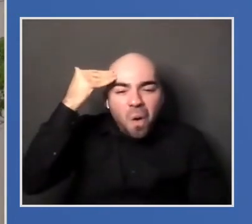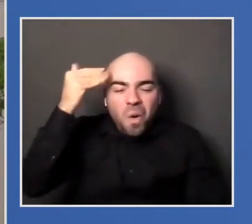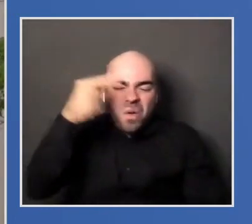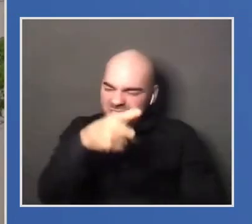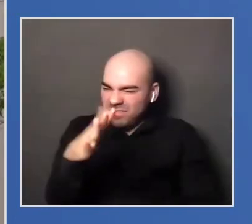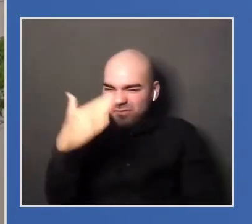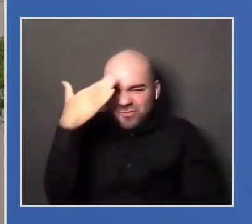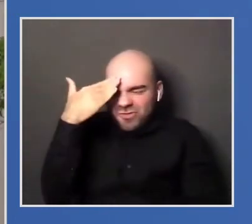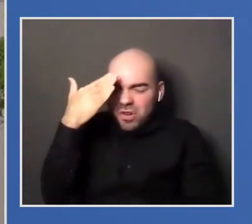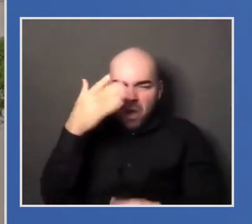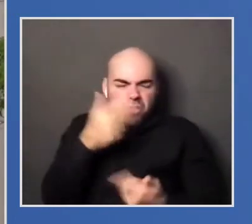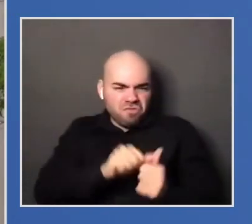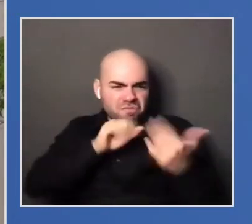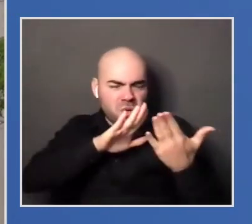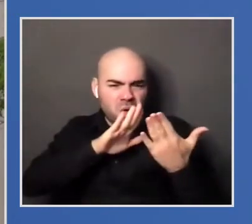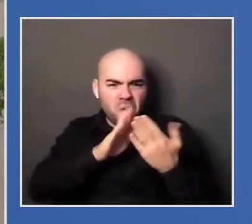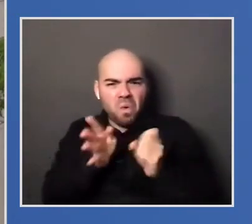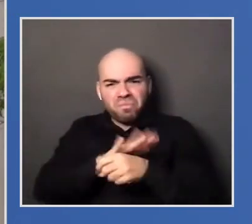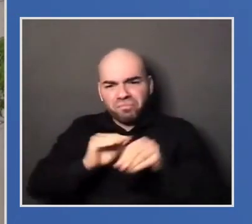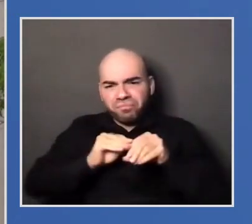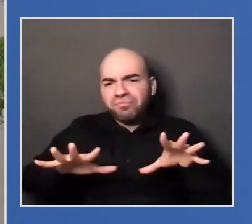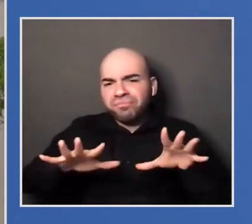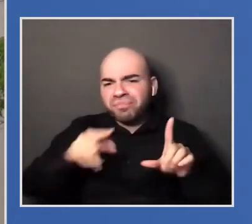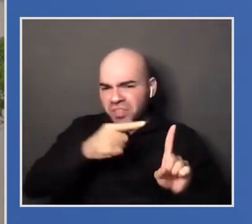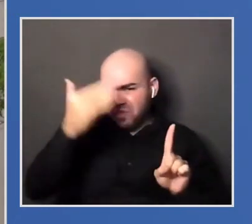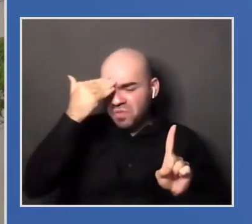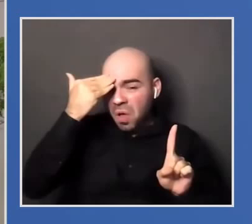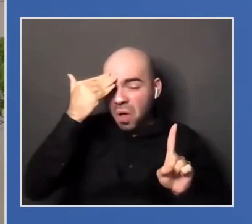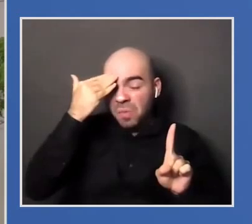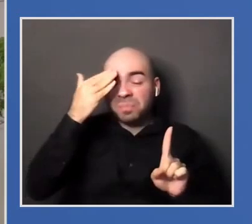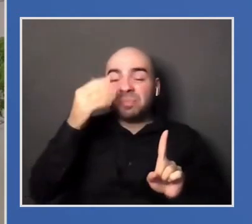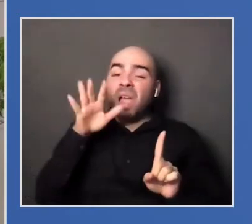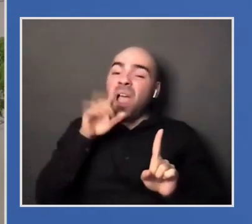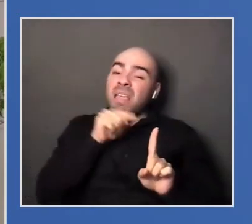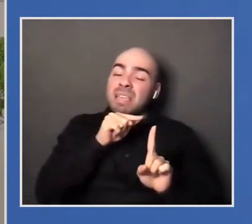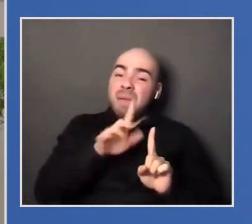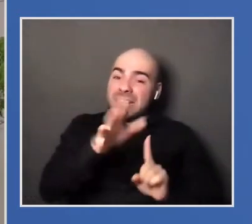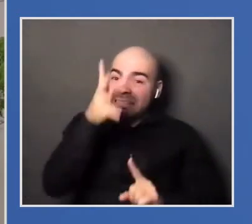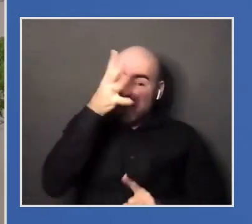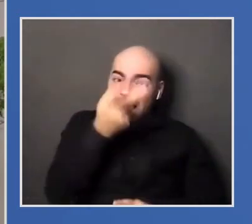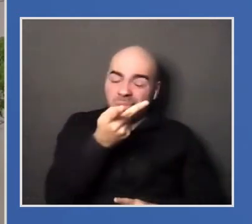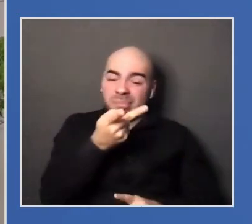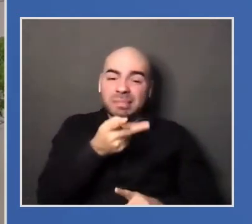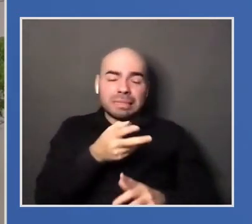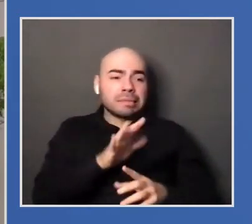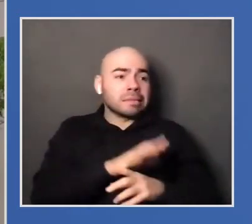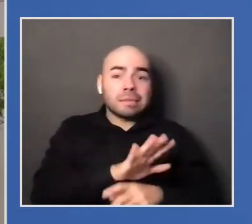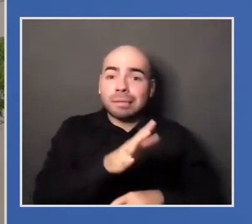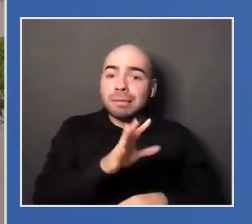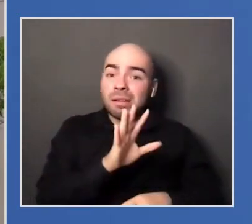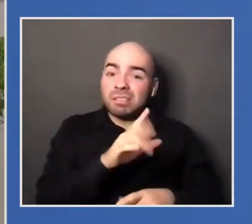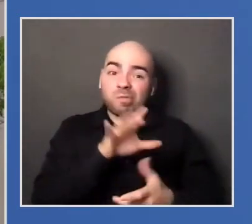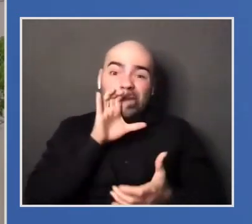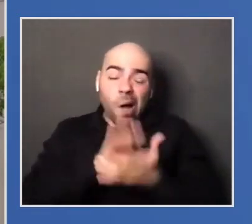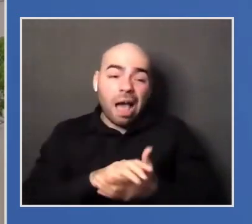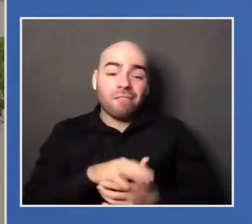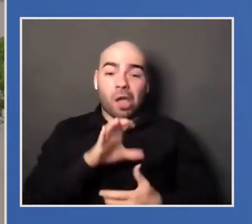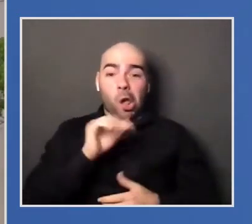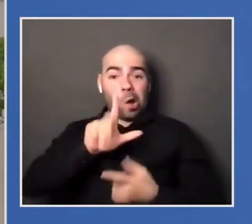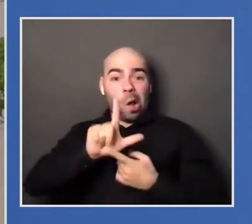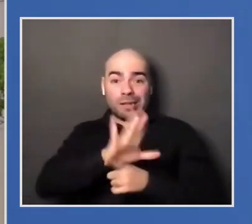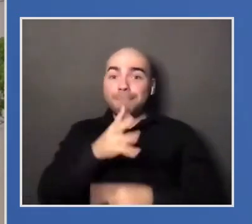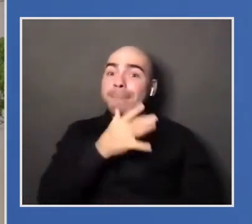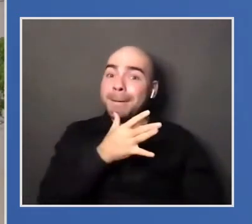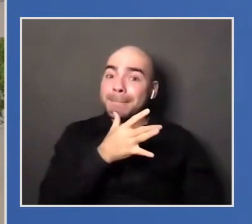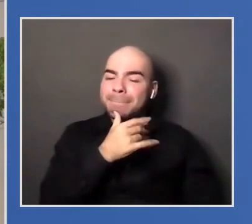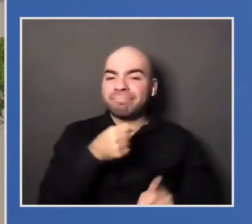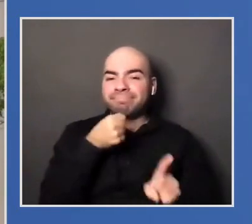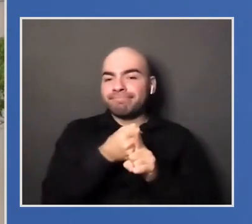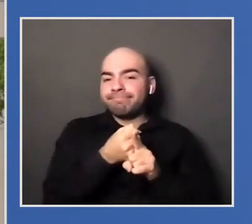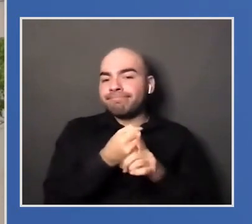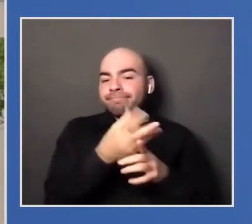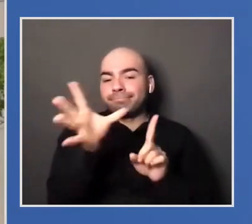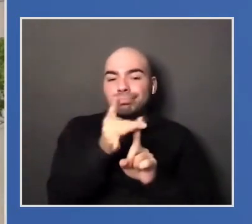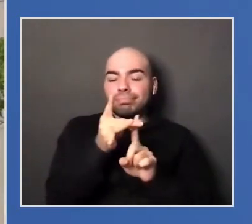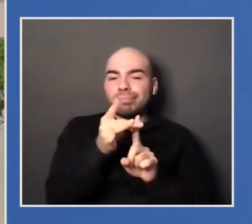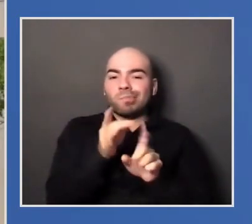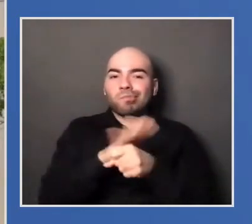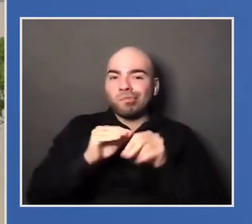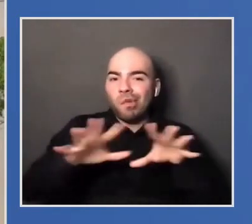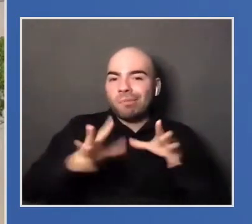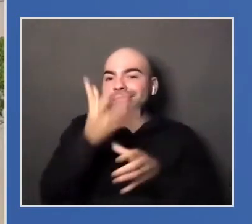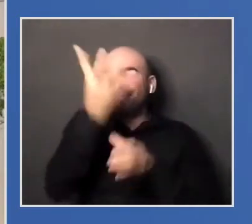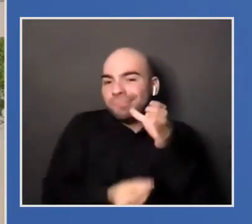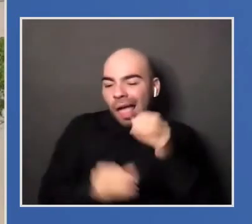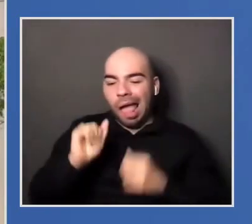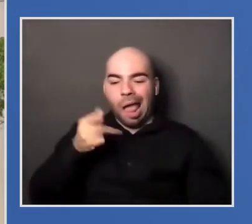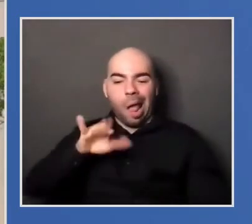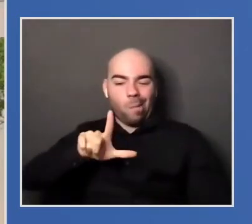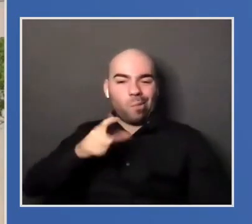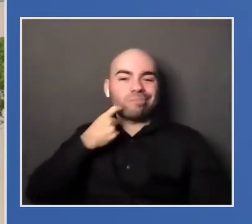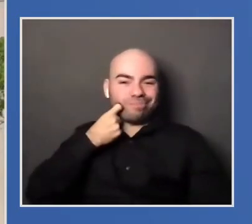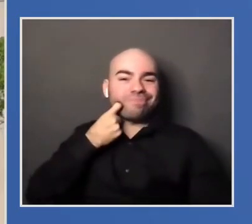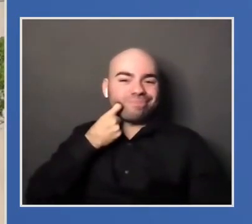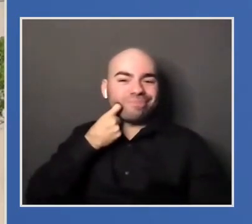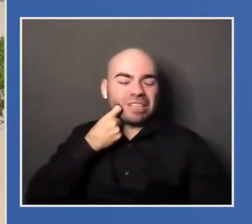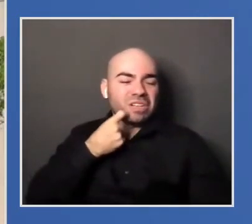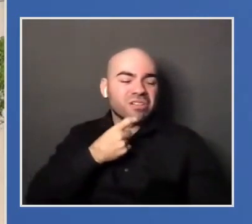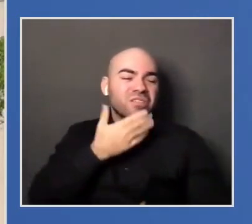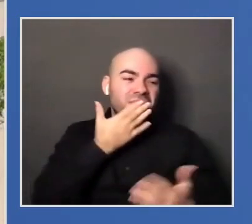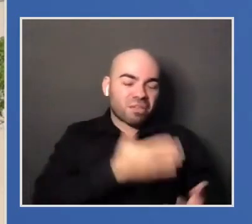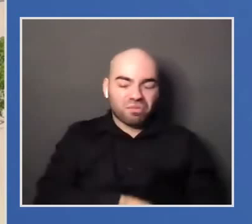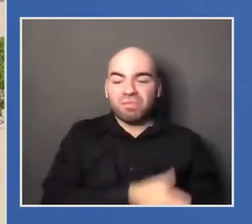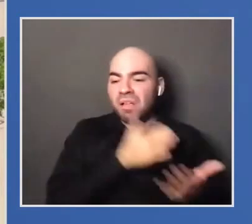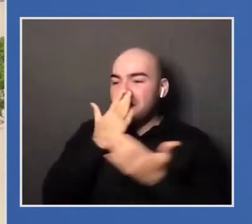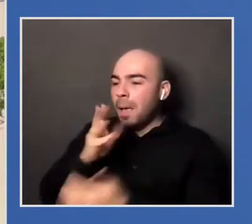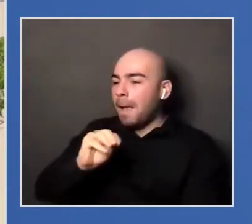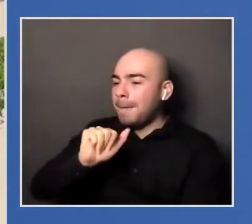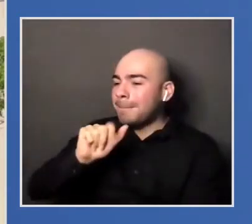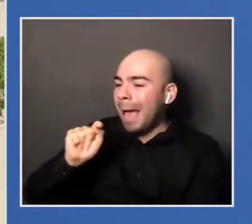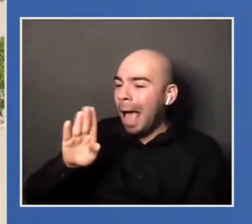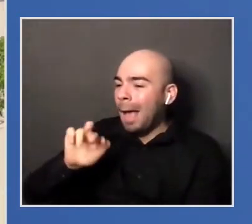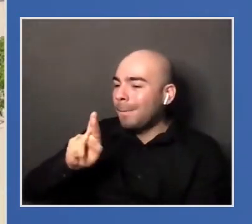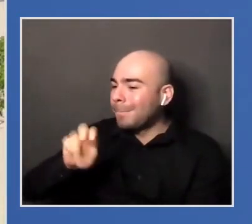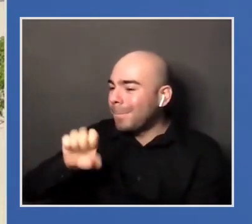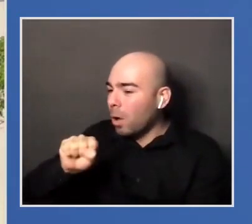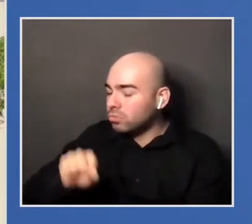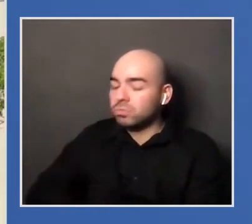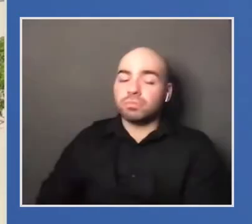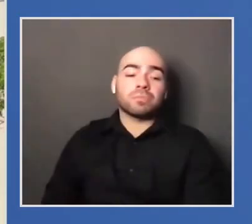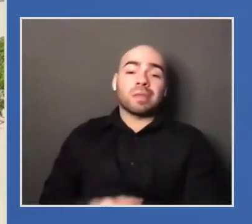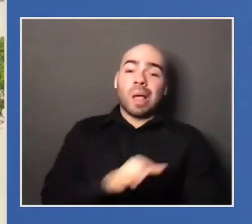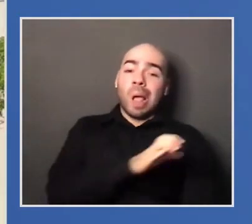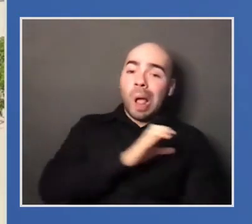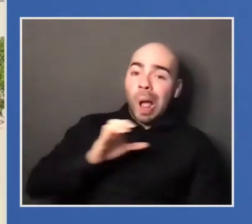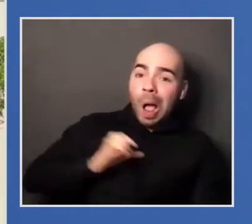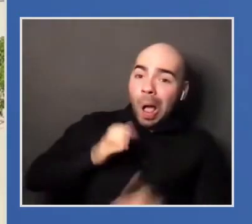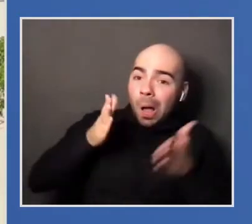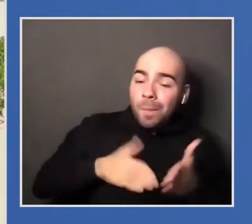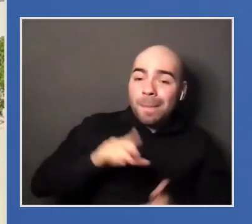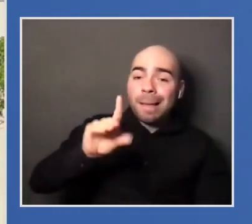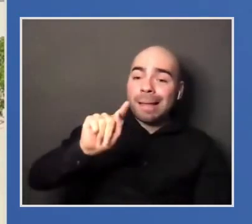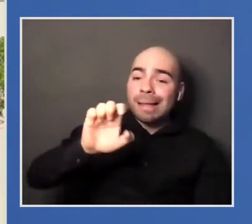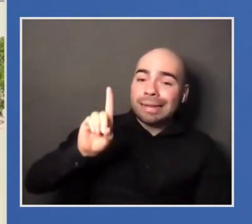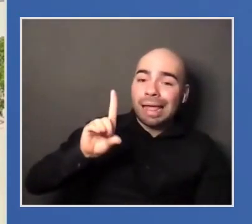LANTERMAN LATIMER CUTIN AND KIM